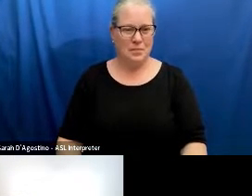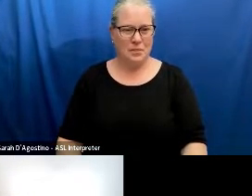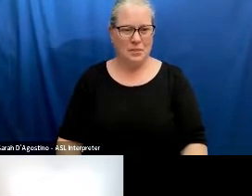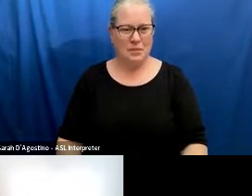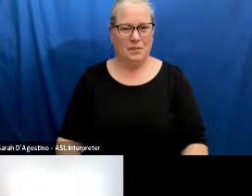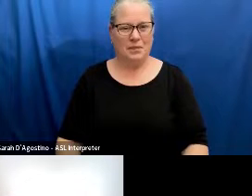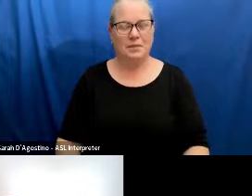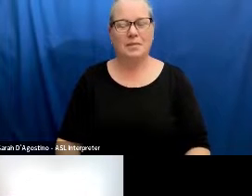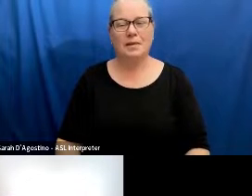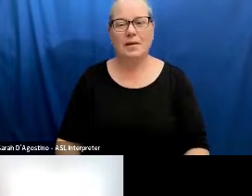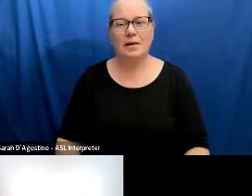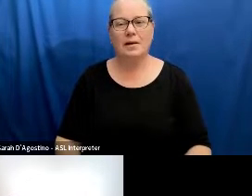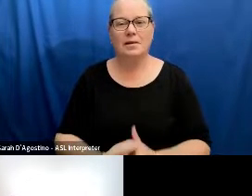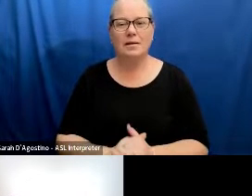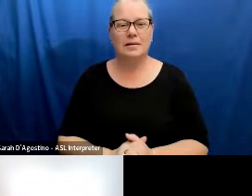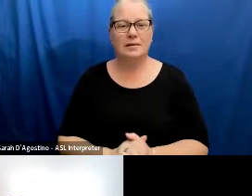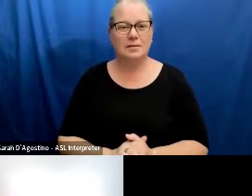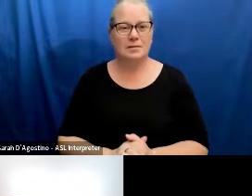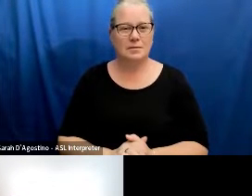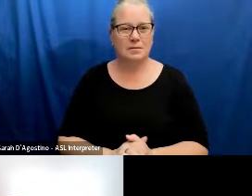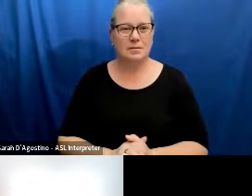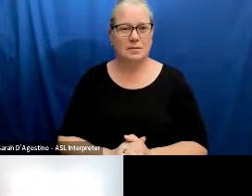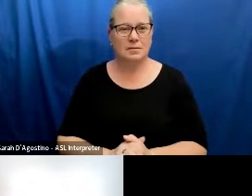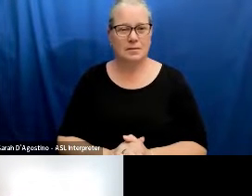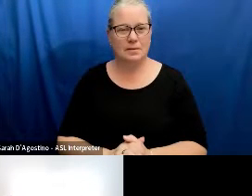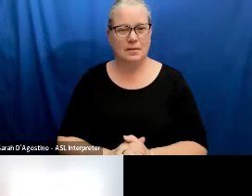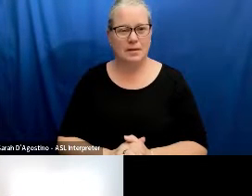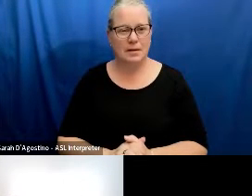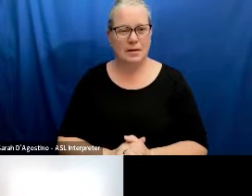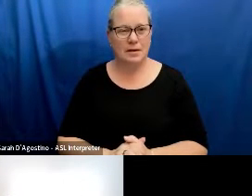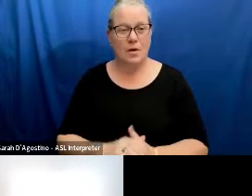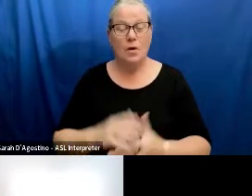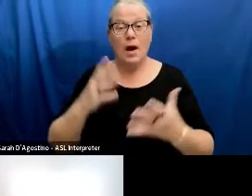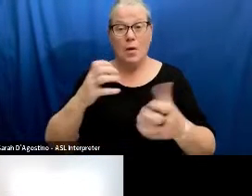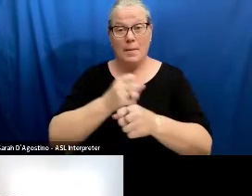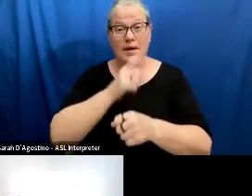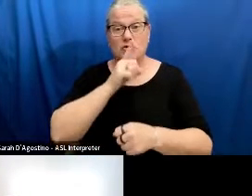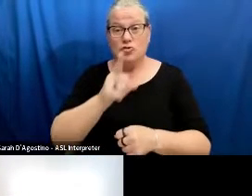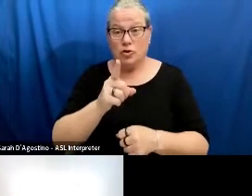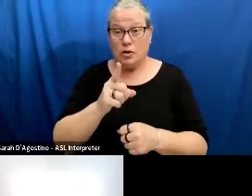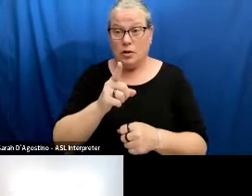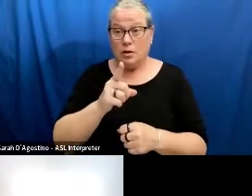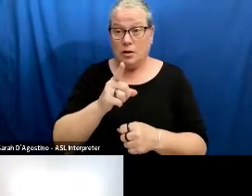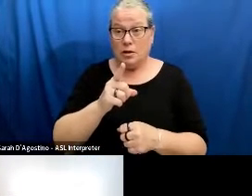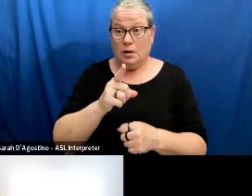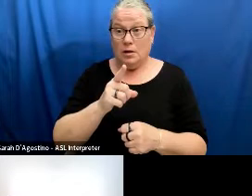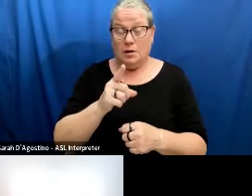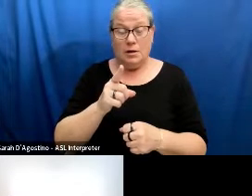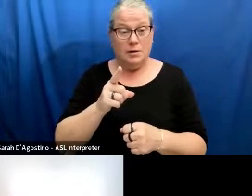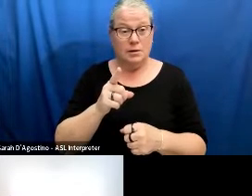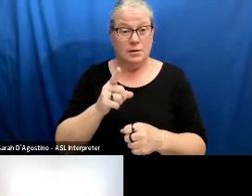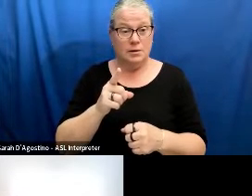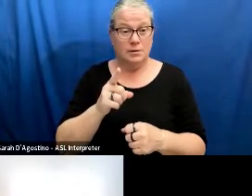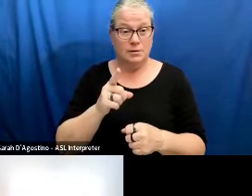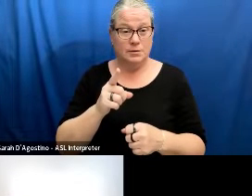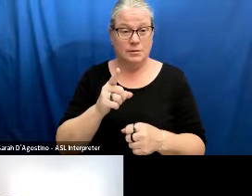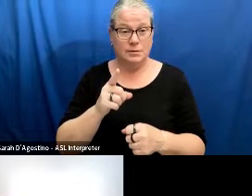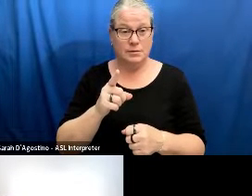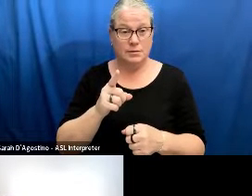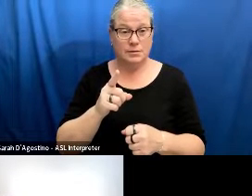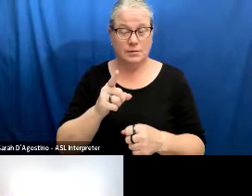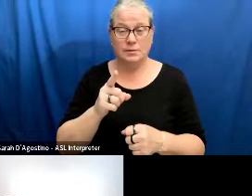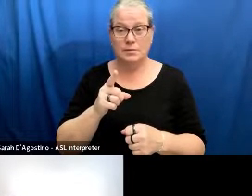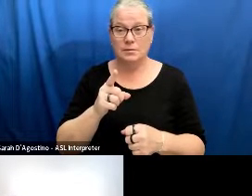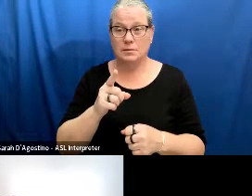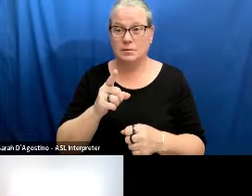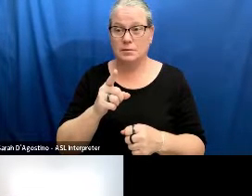want to make sure that before we dive in we take an opportunity to have a brief intermission a